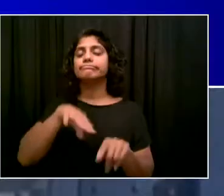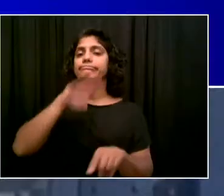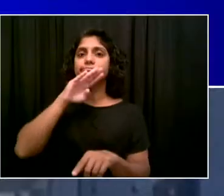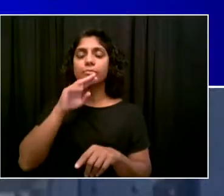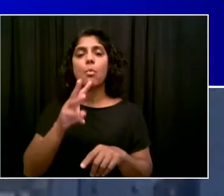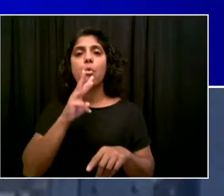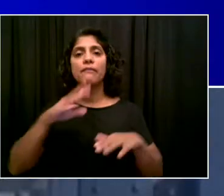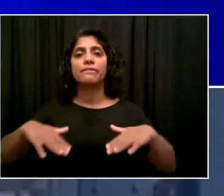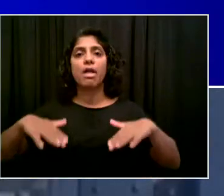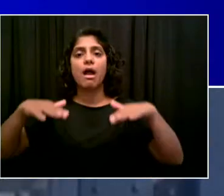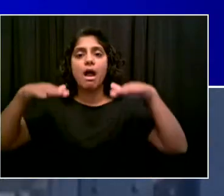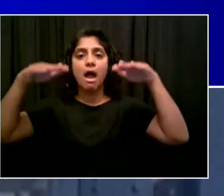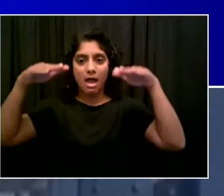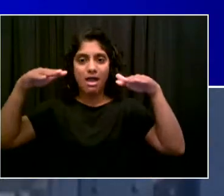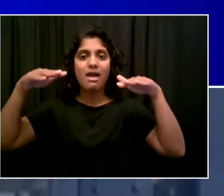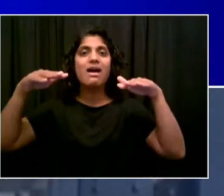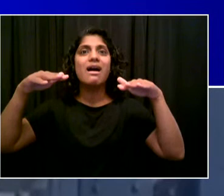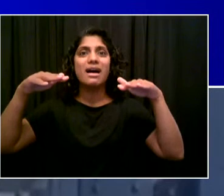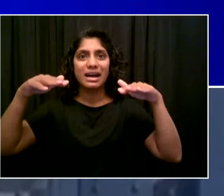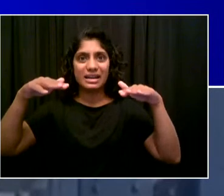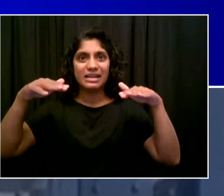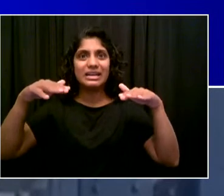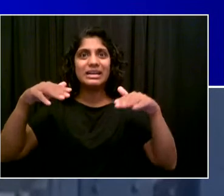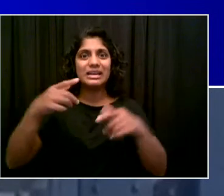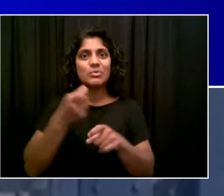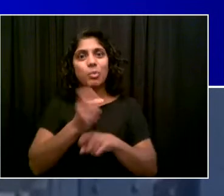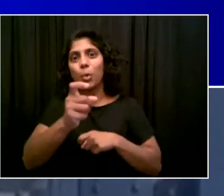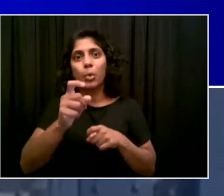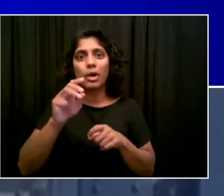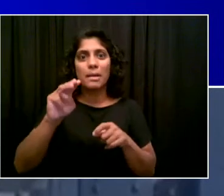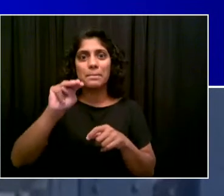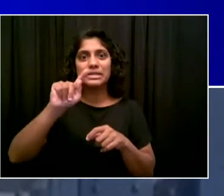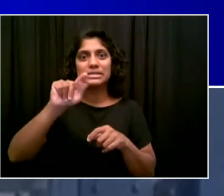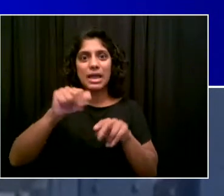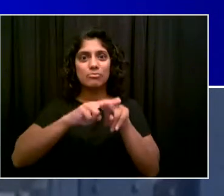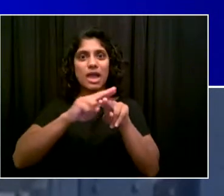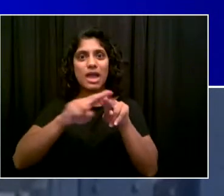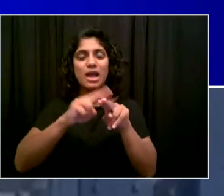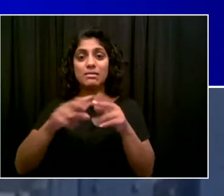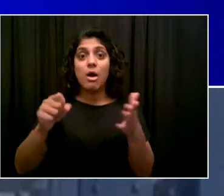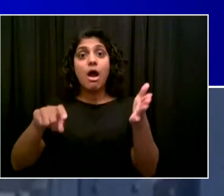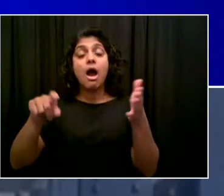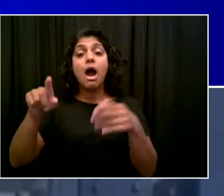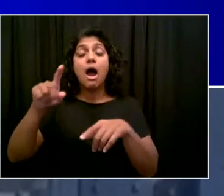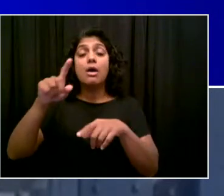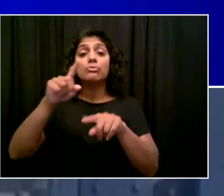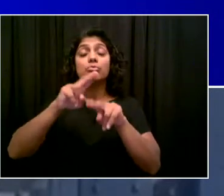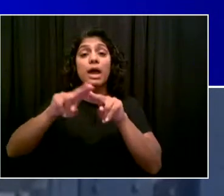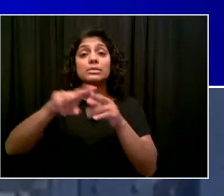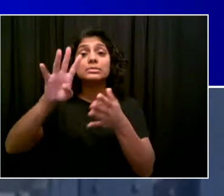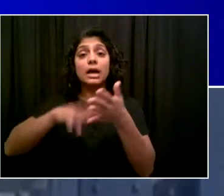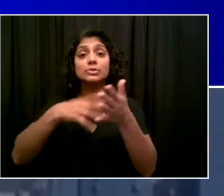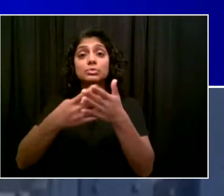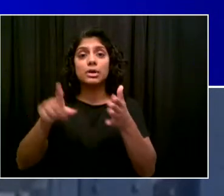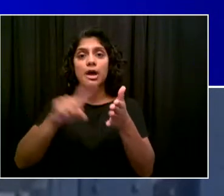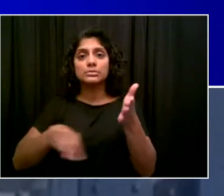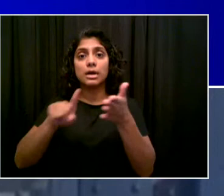FLOODING FA EW DAYS AGO, SHOCKING, PAINFUL, WE CAN'TSE E ATHT IN THE FUTURE.